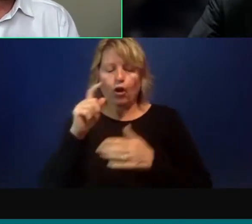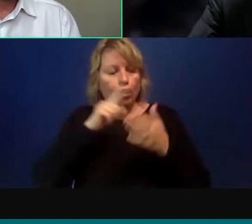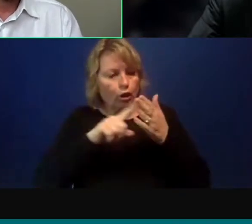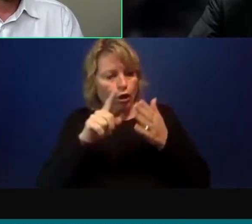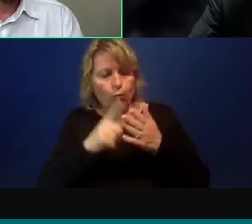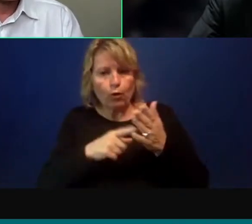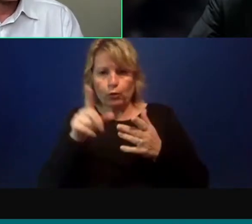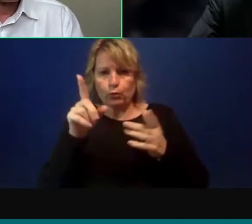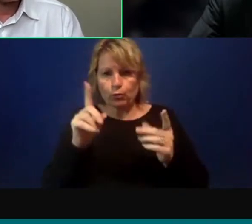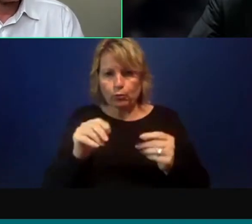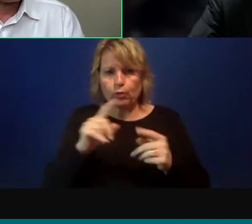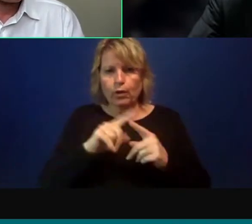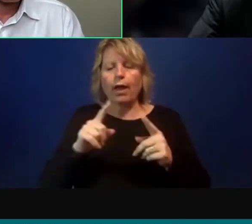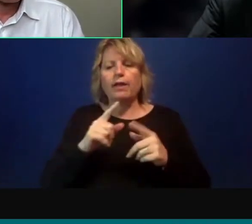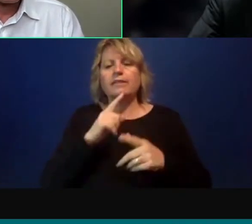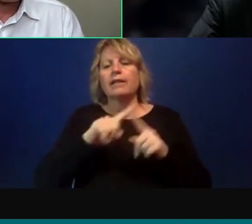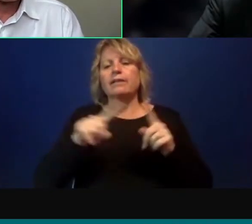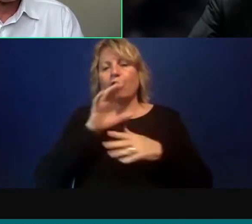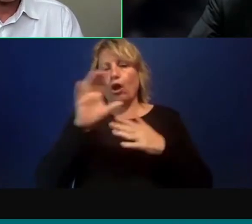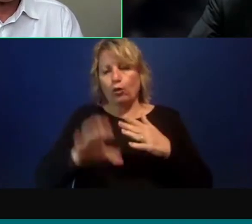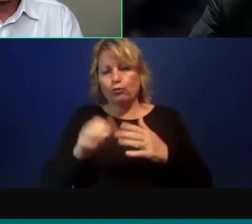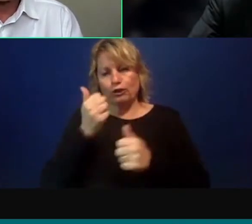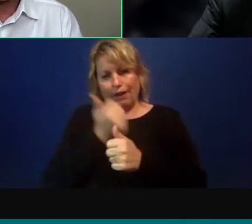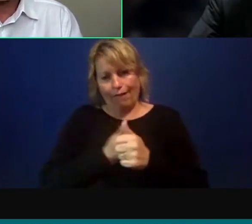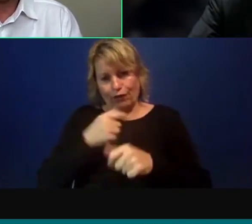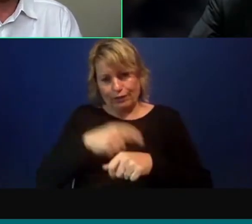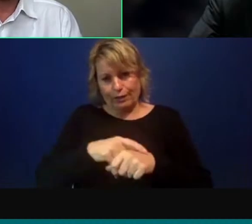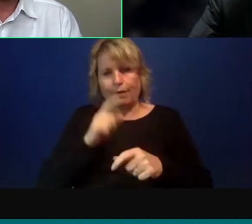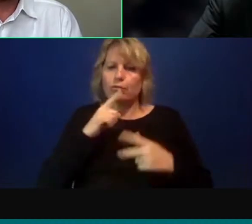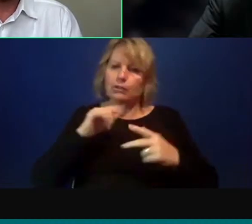with a different conclusion every time. So we're still at the very early stage